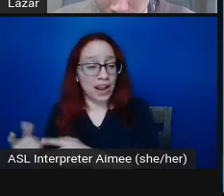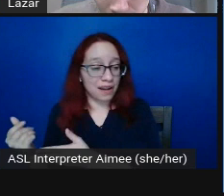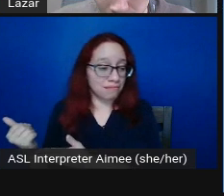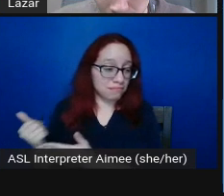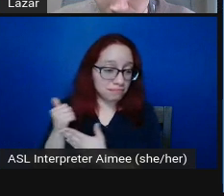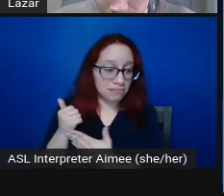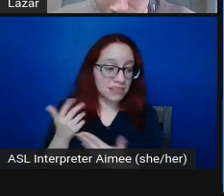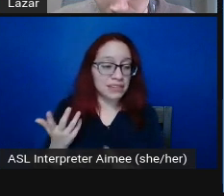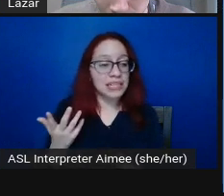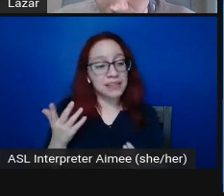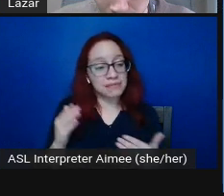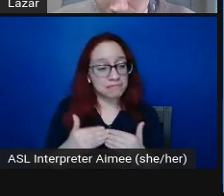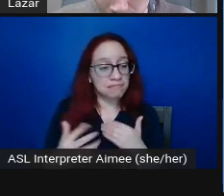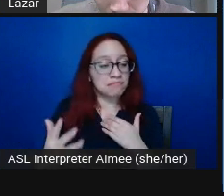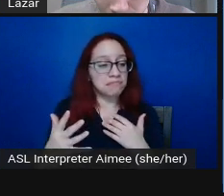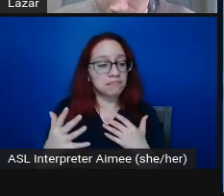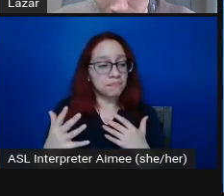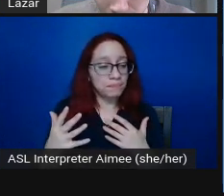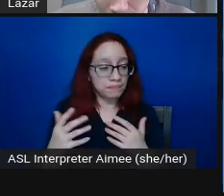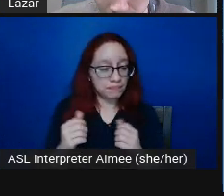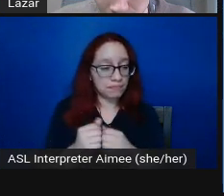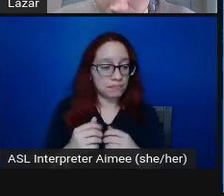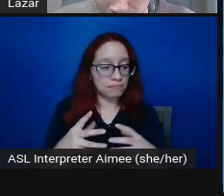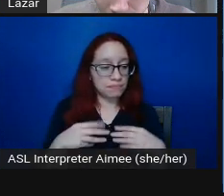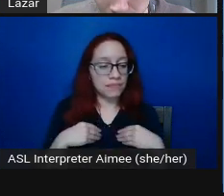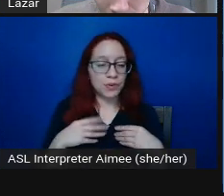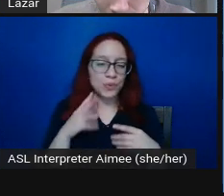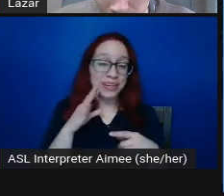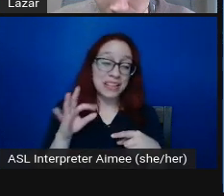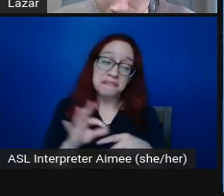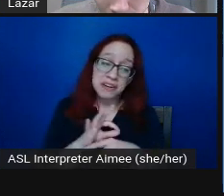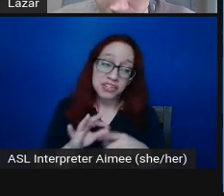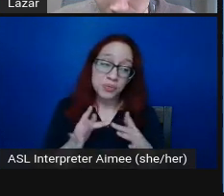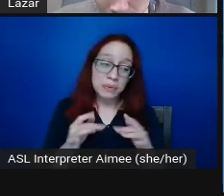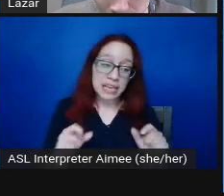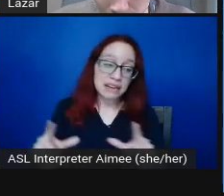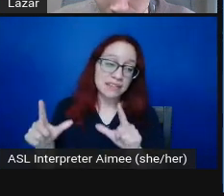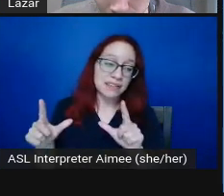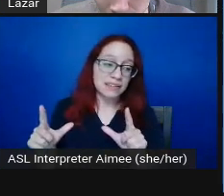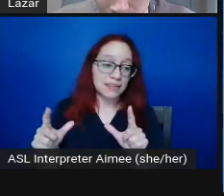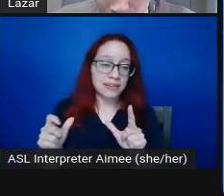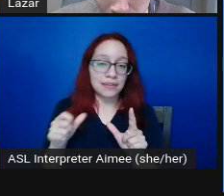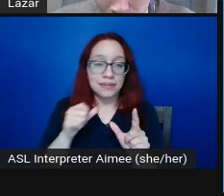From that, you can get out with a fully functional website, which is not fully accessible.